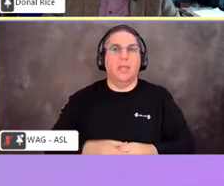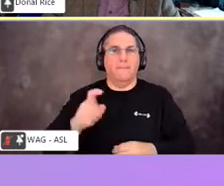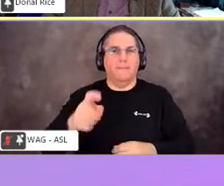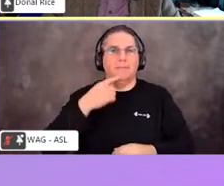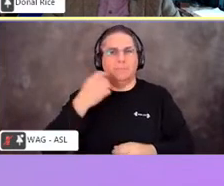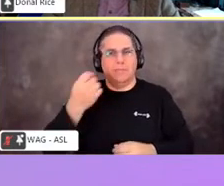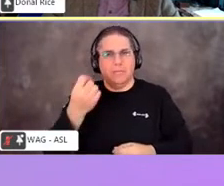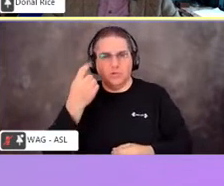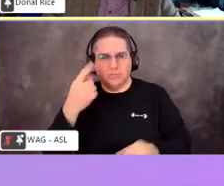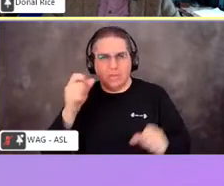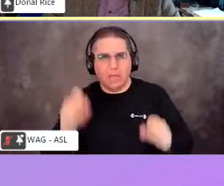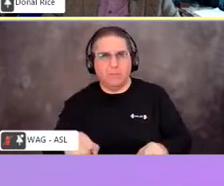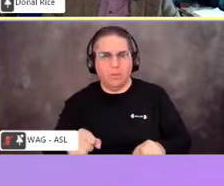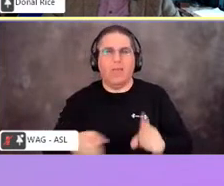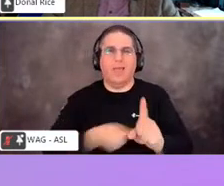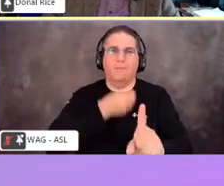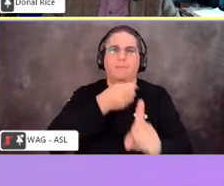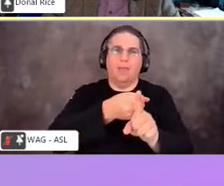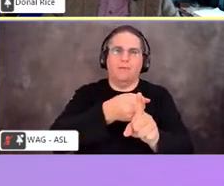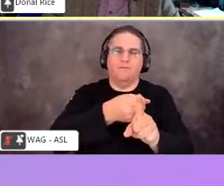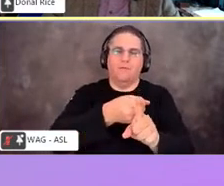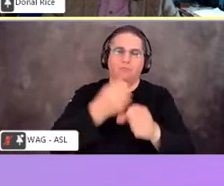methodology. It that was important was transparent and